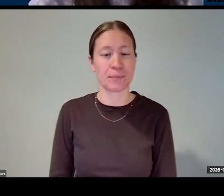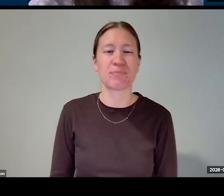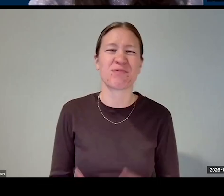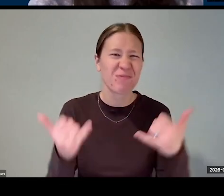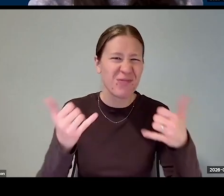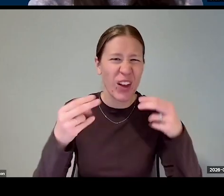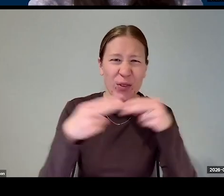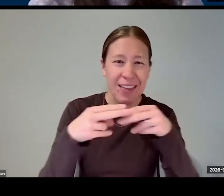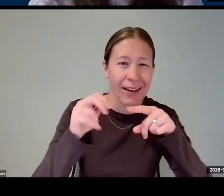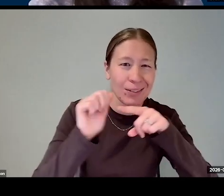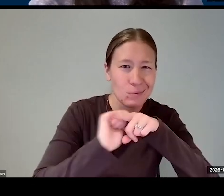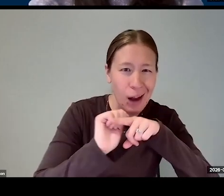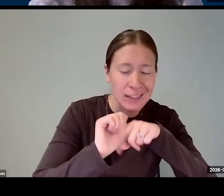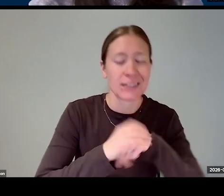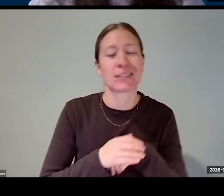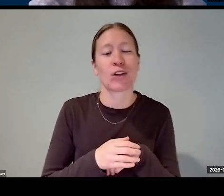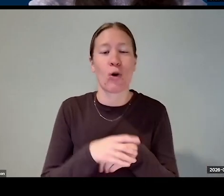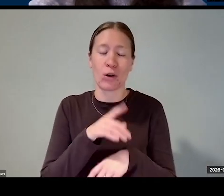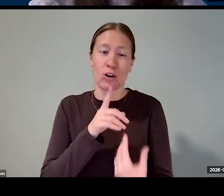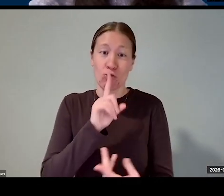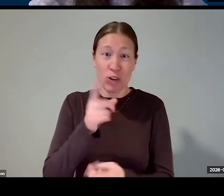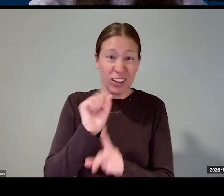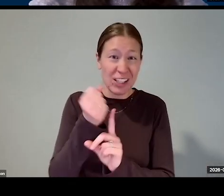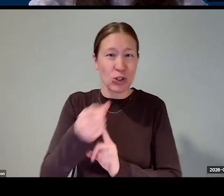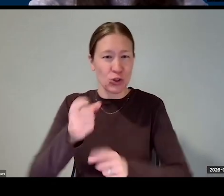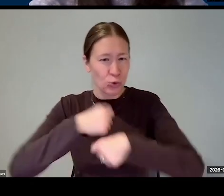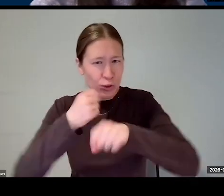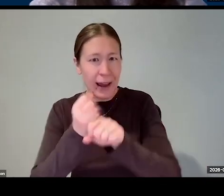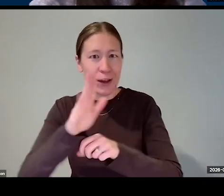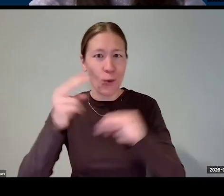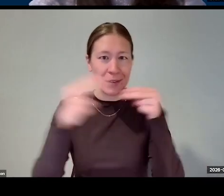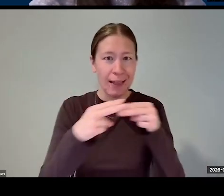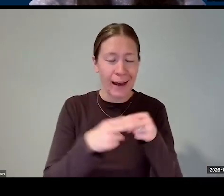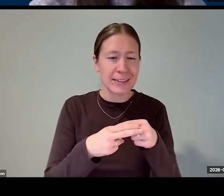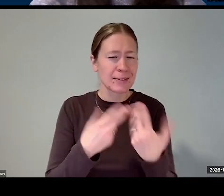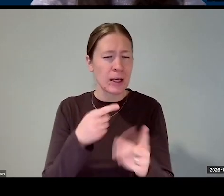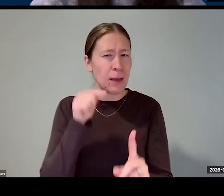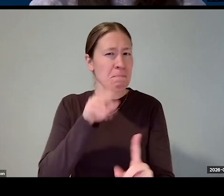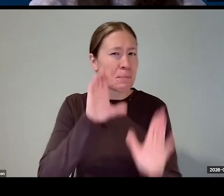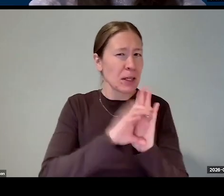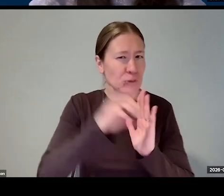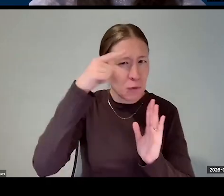in a real situation the context of the image would matter. For now I'll just write University